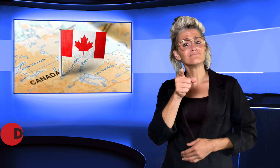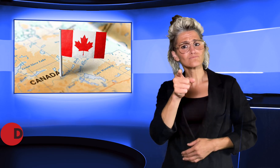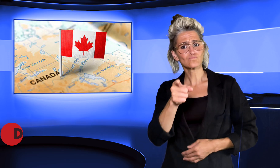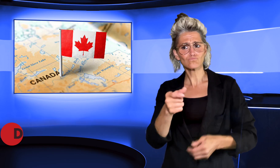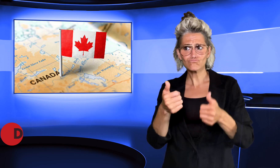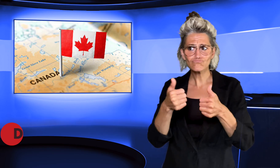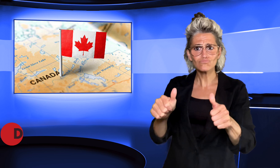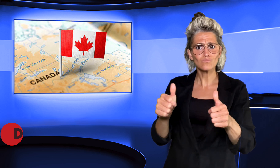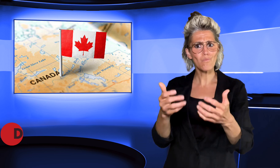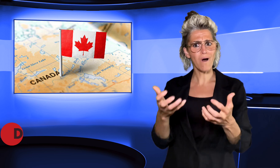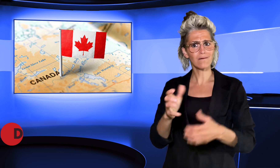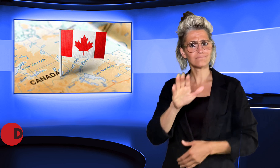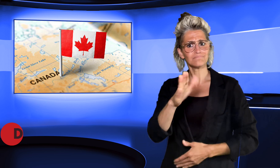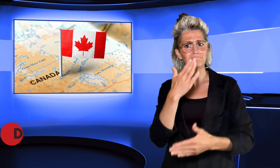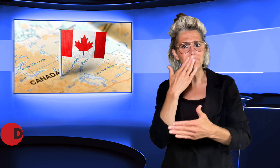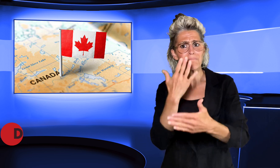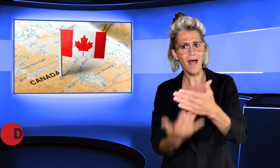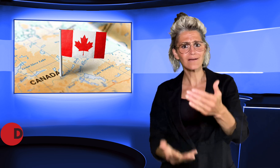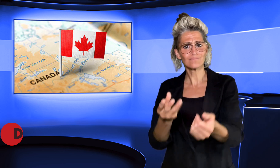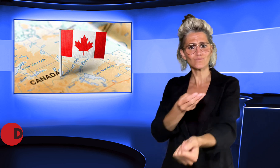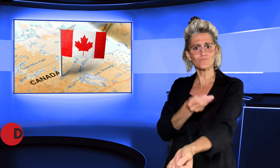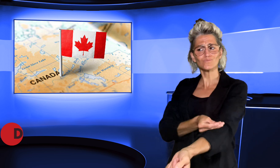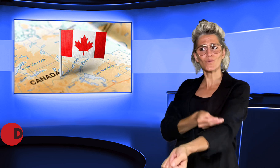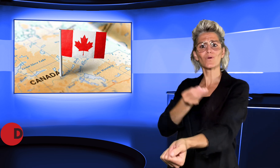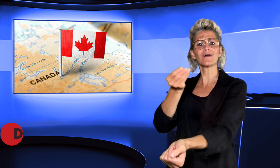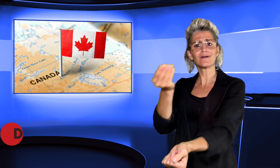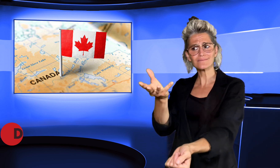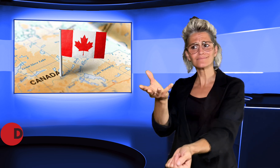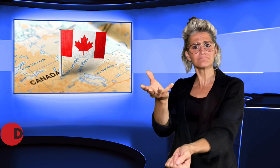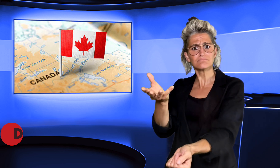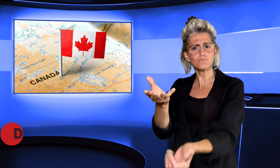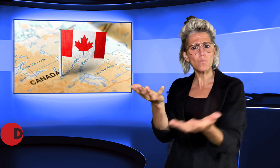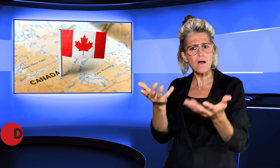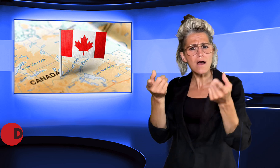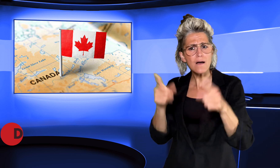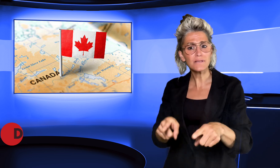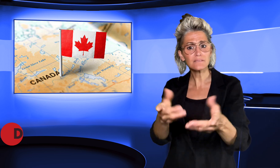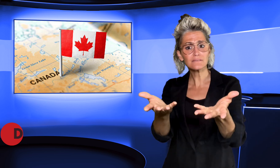[SIGNER]: What happened when you tried to donate blood?